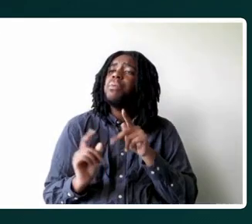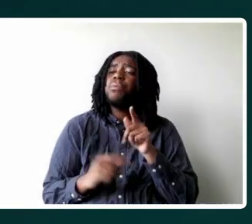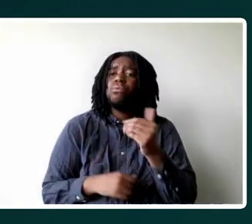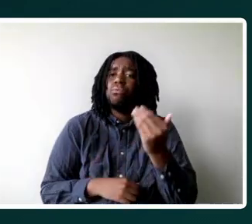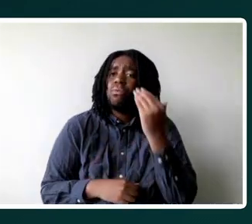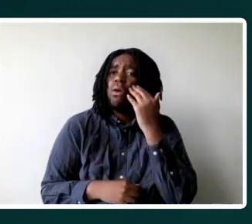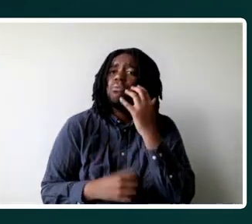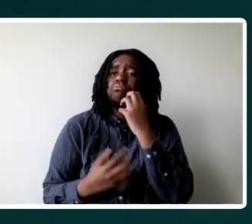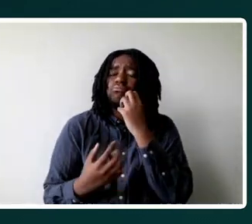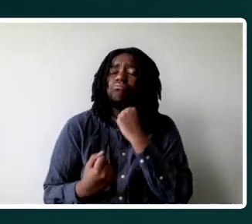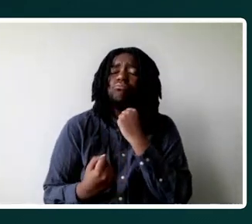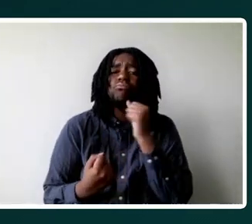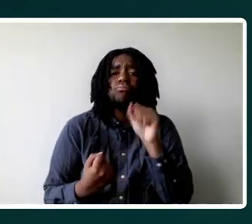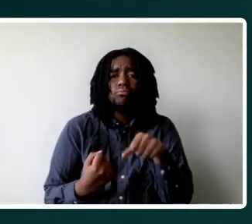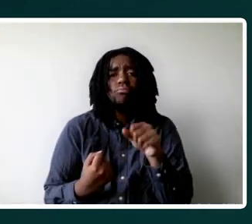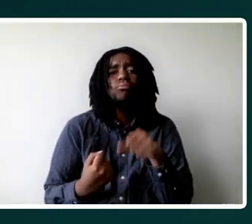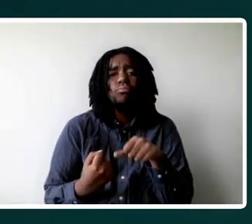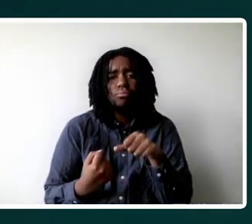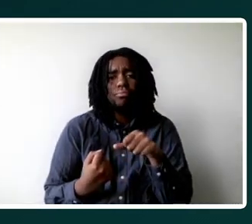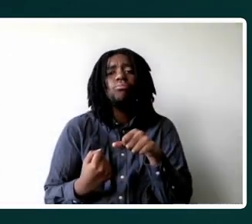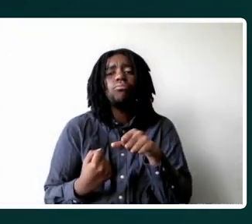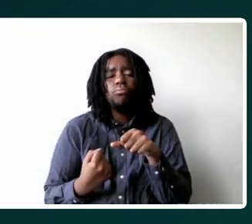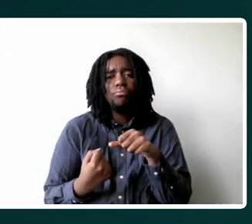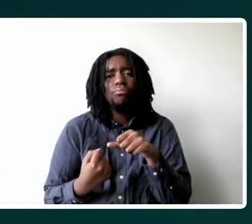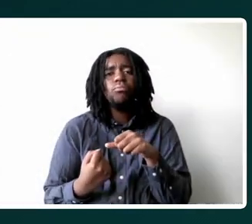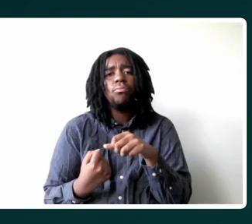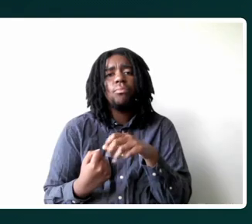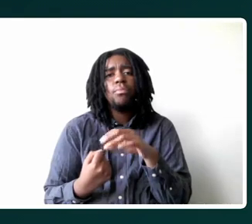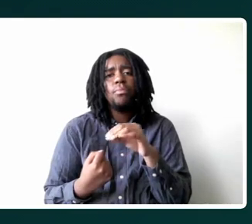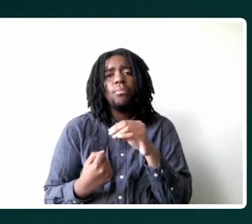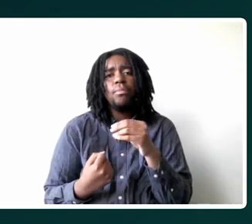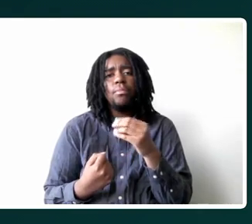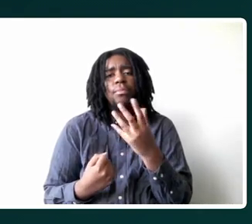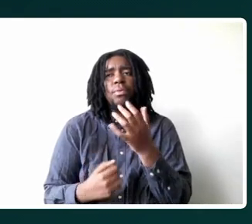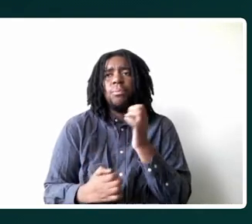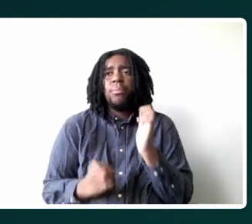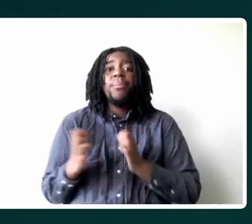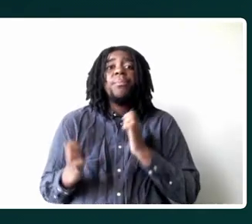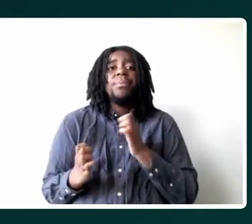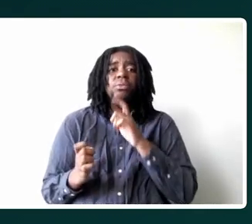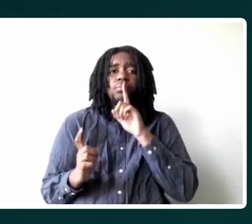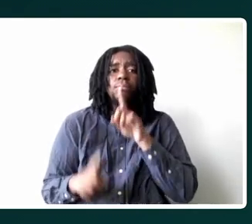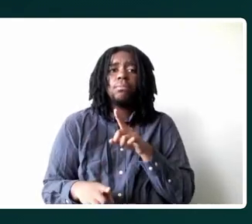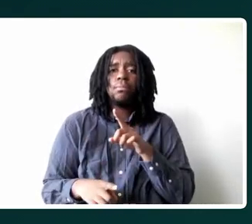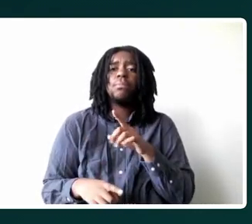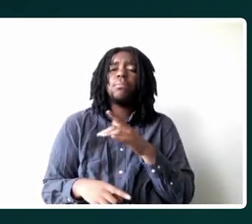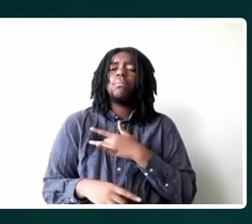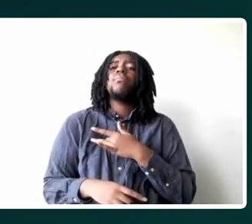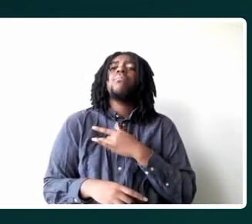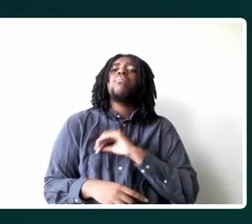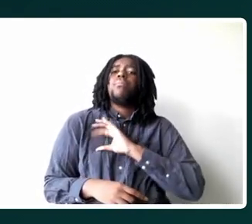And it sort of gives you that, like, an emotional response to seeing these people here. So, thank